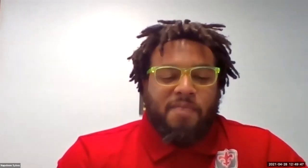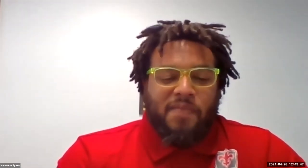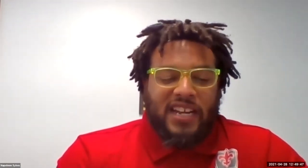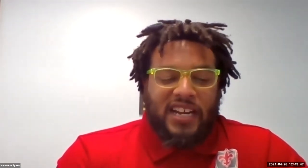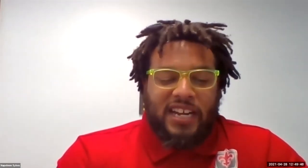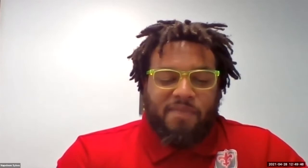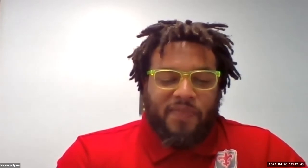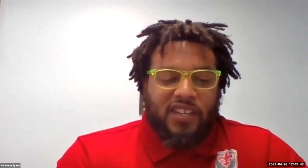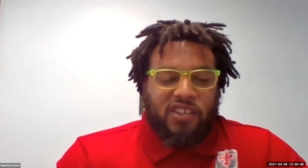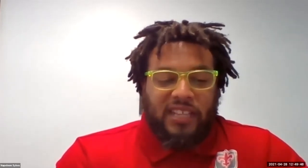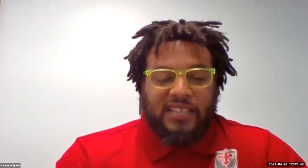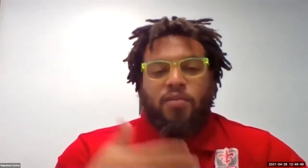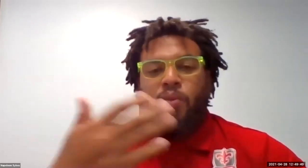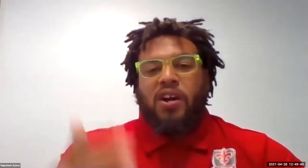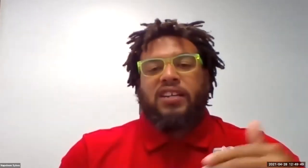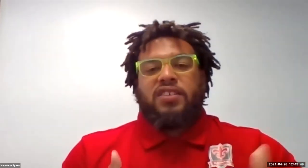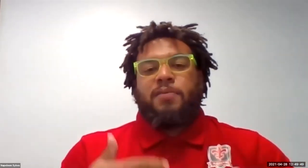Approaching the end of our time.